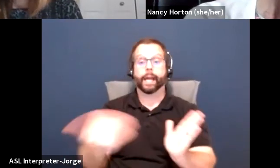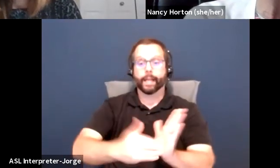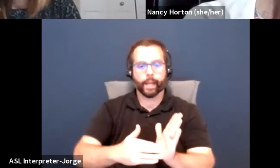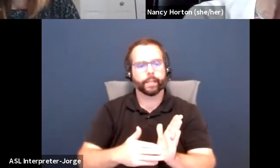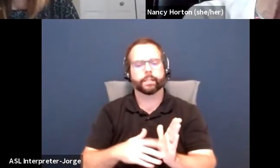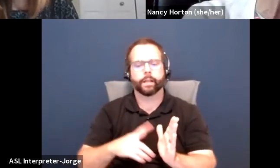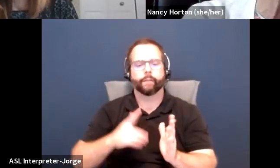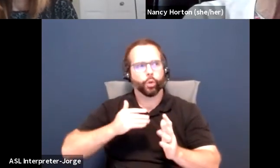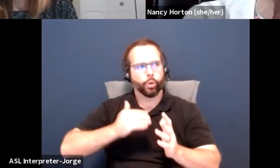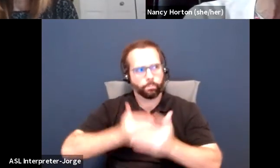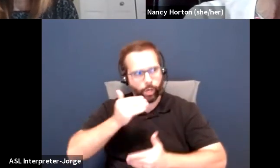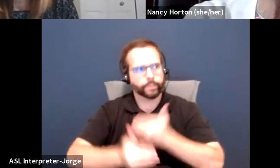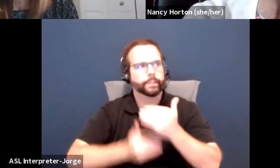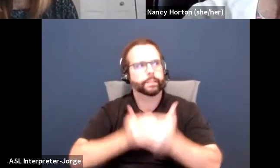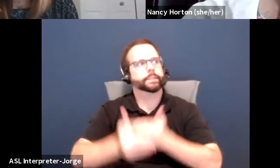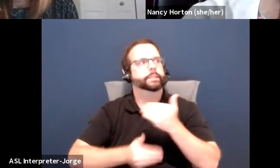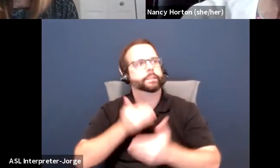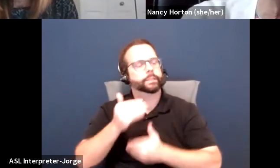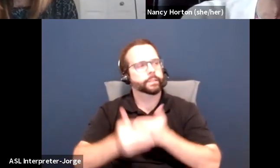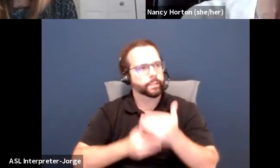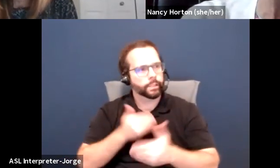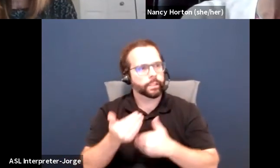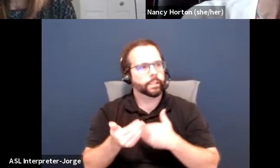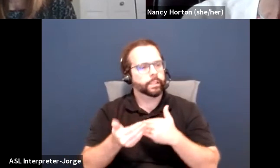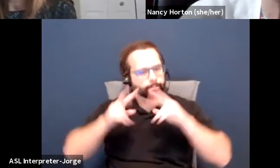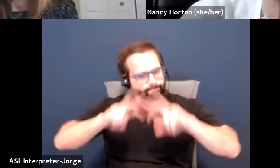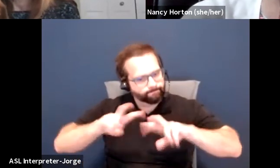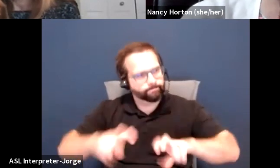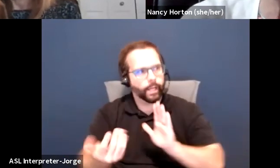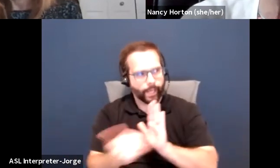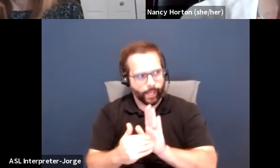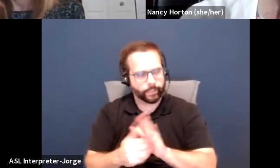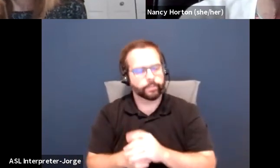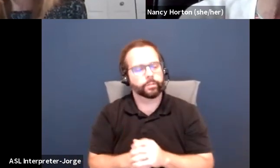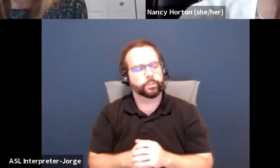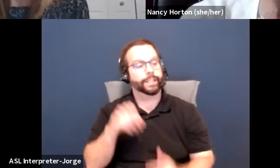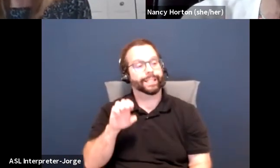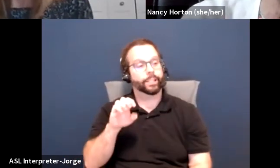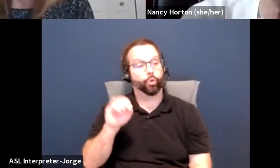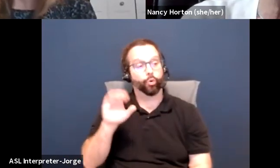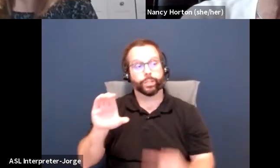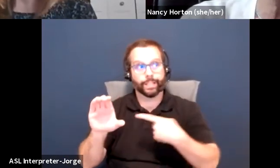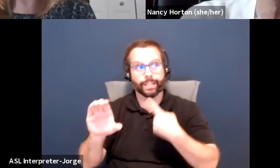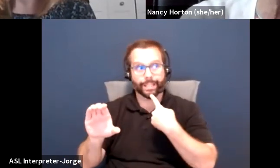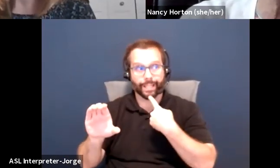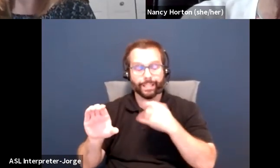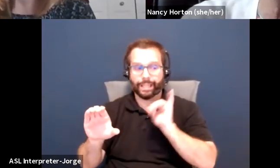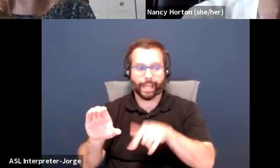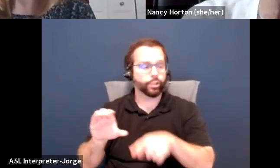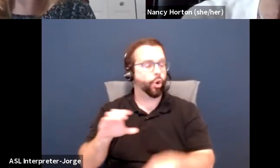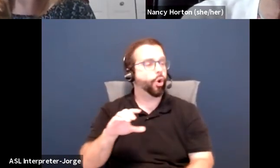of that sort of thing. So again, we have to sort of go through that